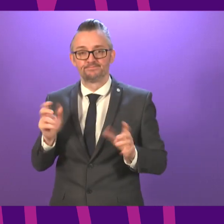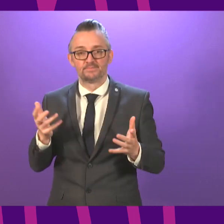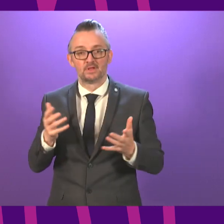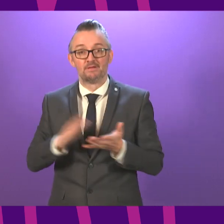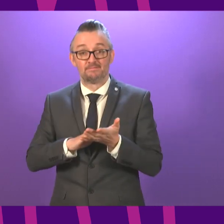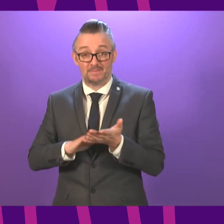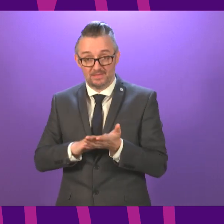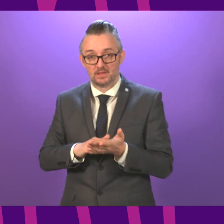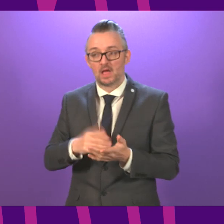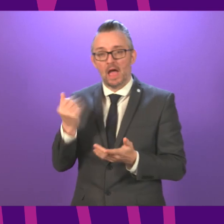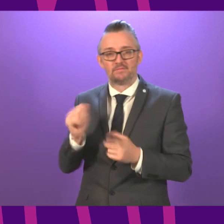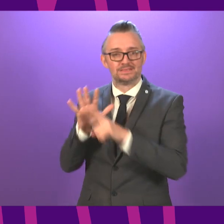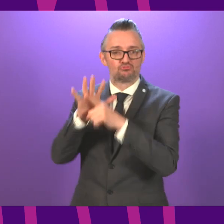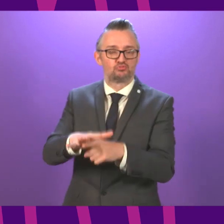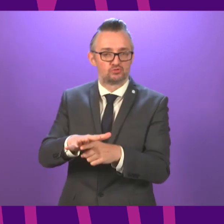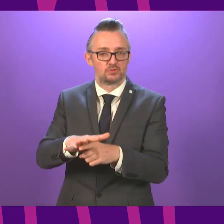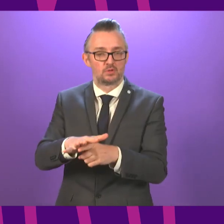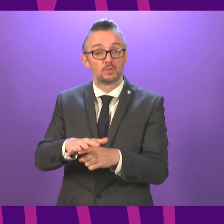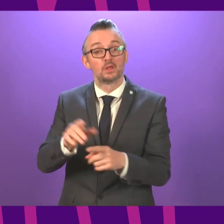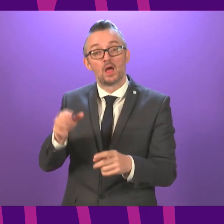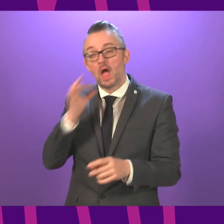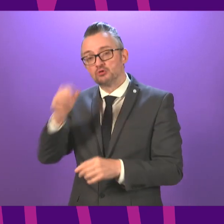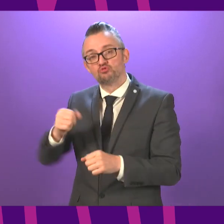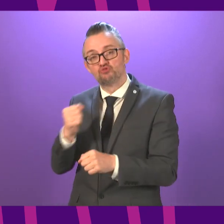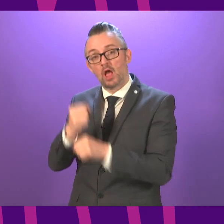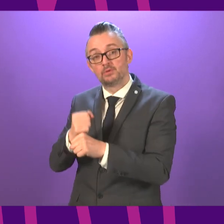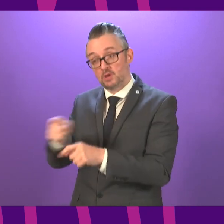Assuming that the Scottish Government can access that portal, will the cabinet secretary consider